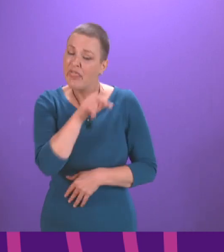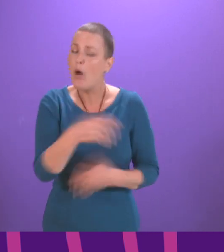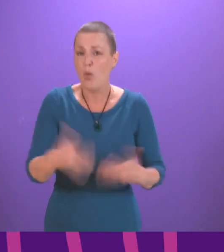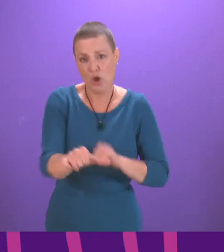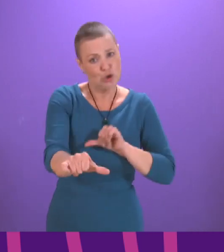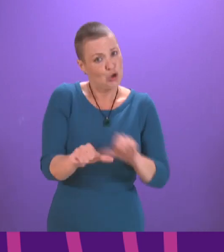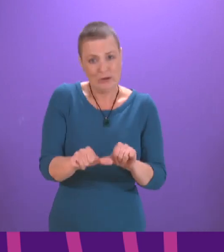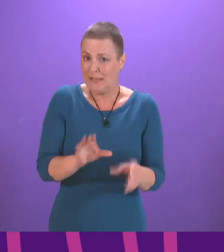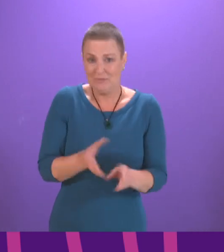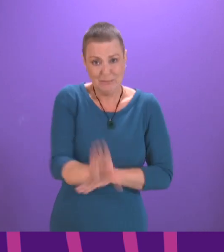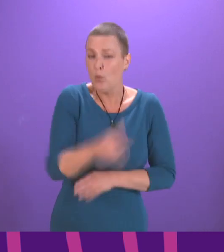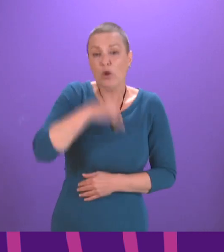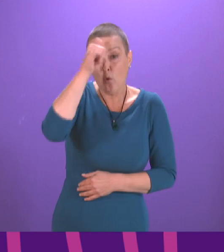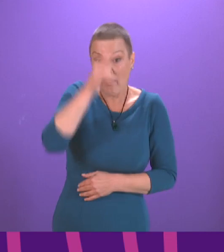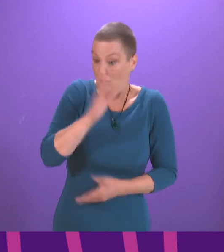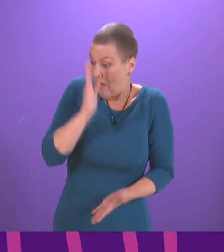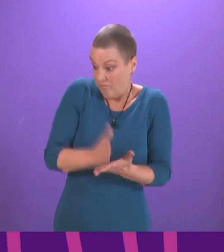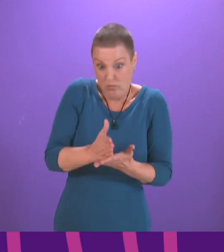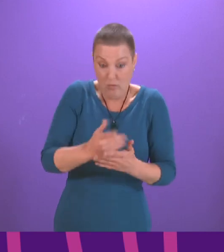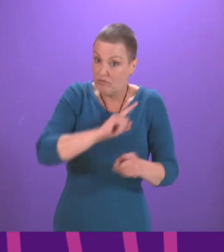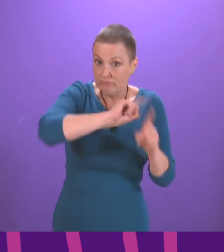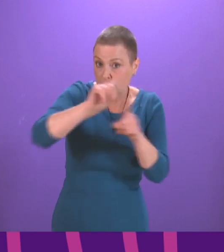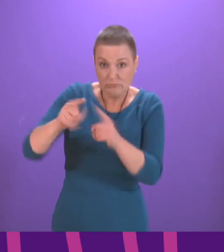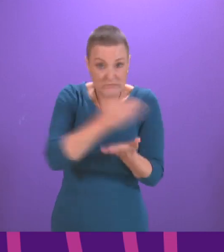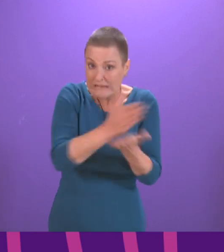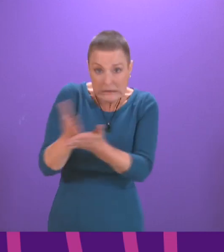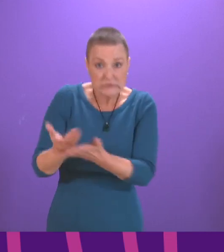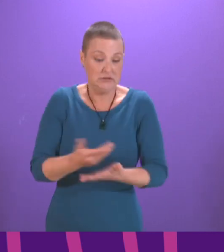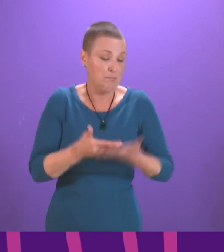is short-term support. We need to work with all sectors and consider the support that